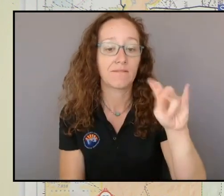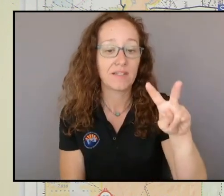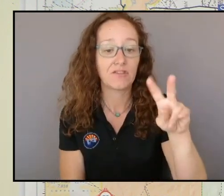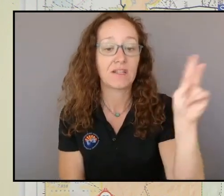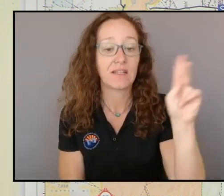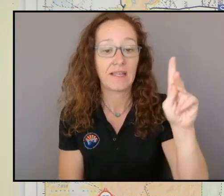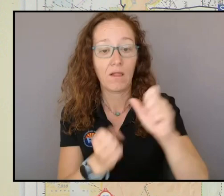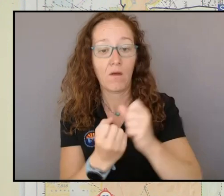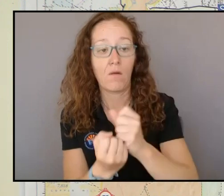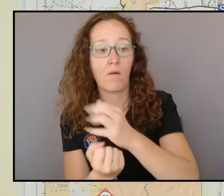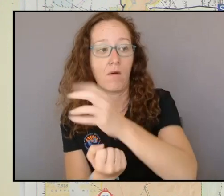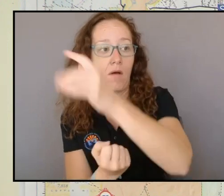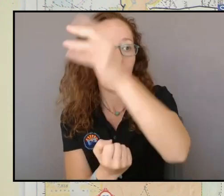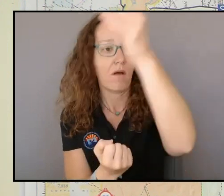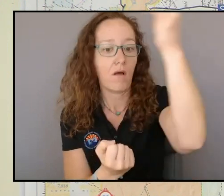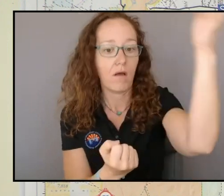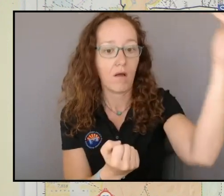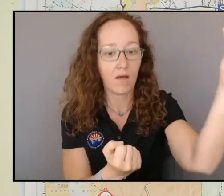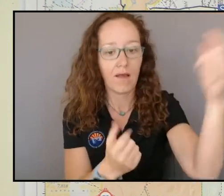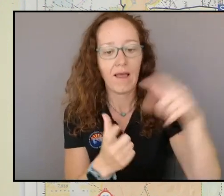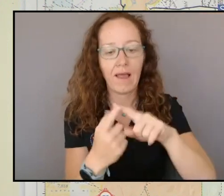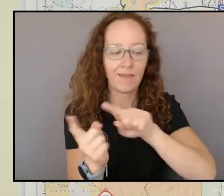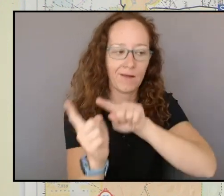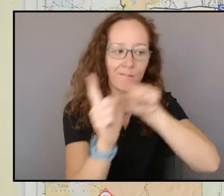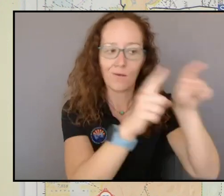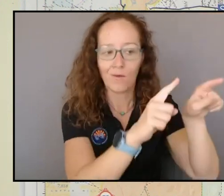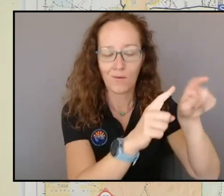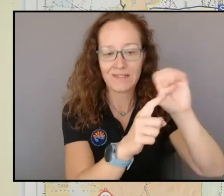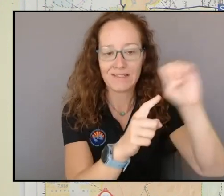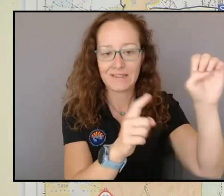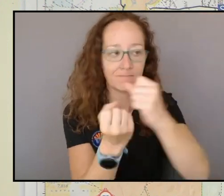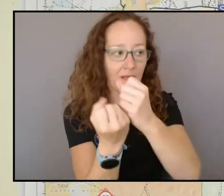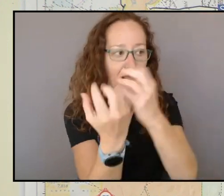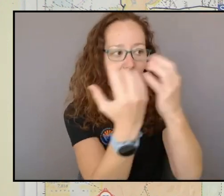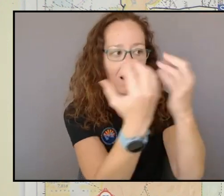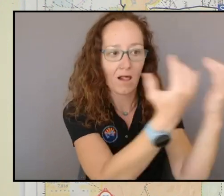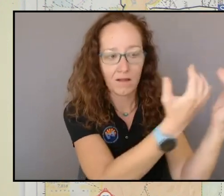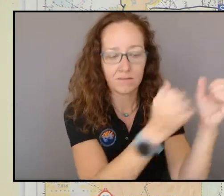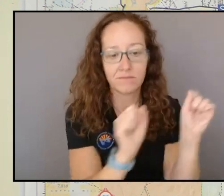reason why these evacuations are still in effect in this area is: it is, you know, we're not out of the woods when it